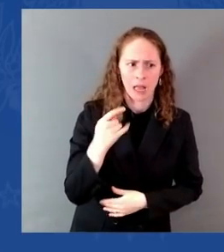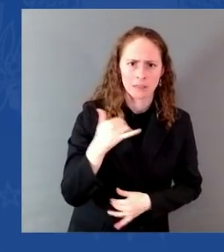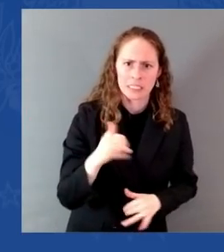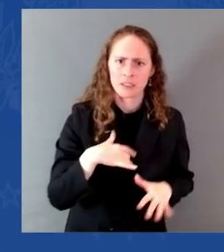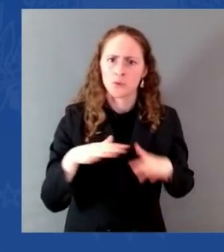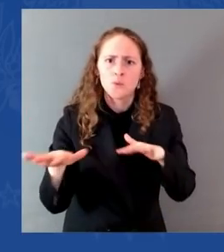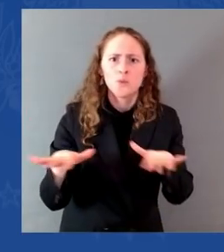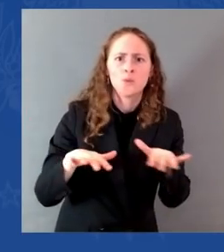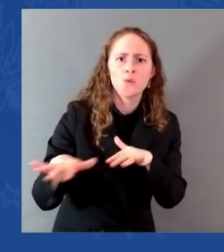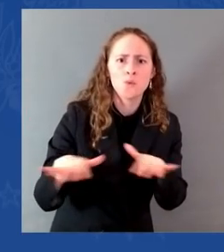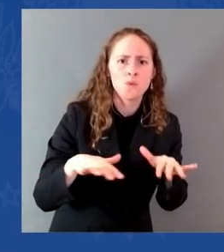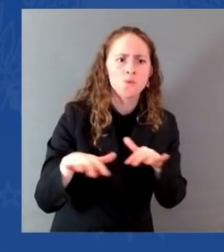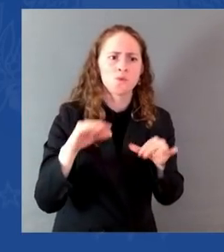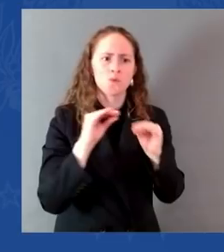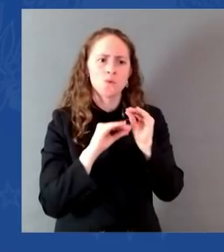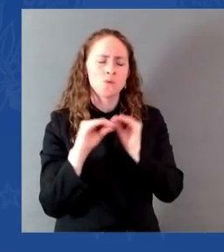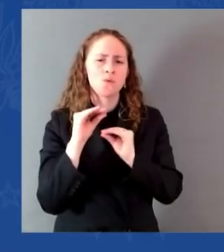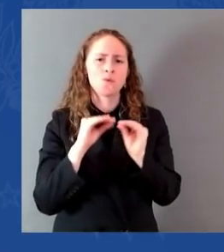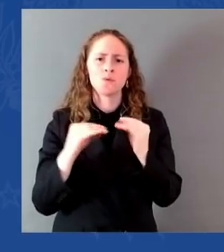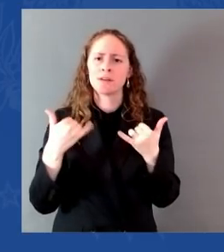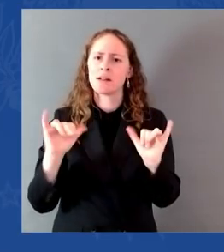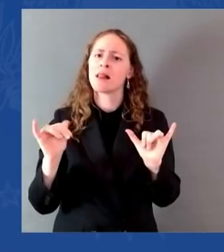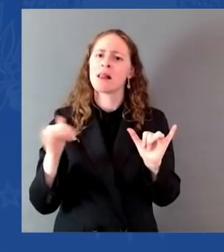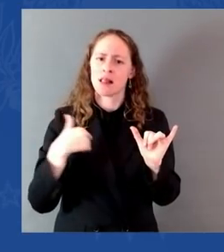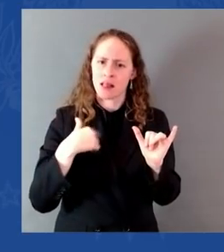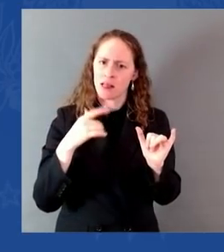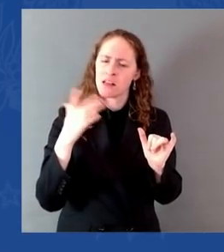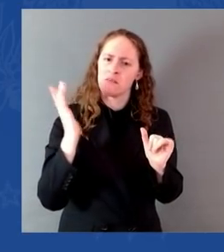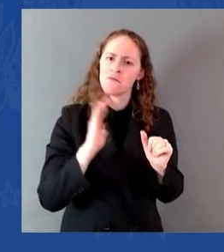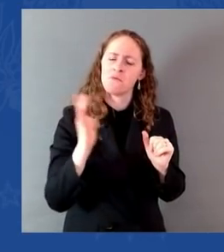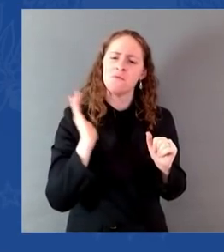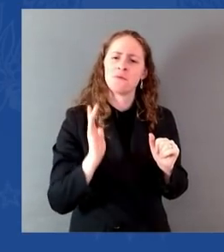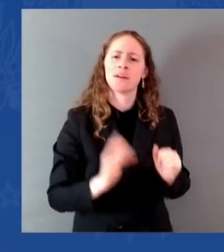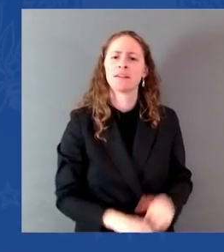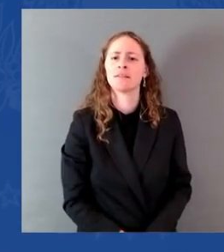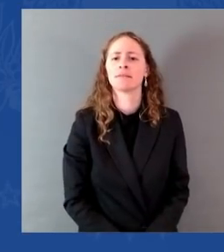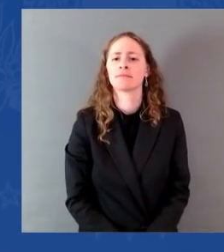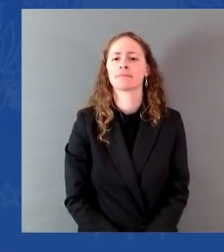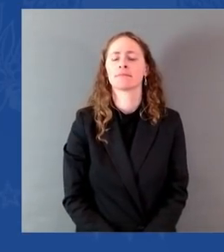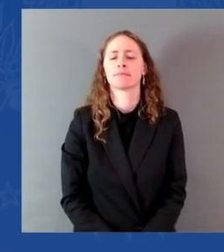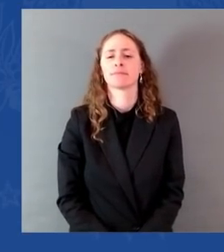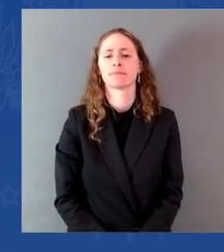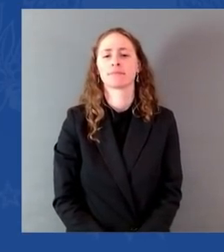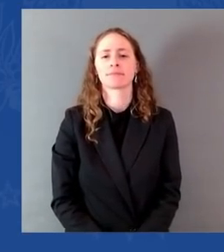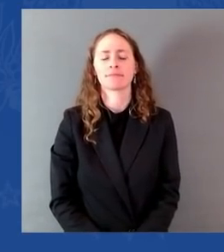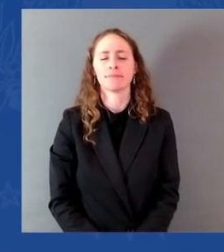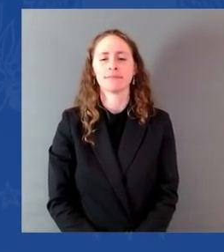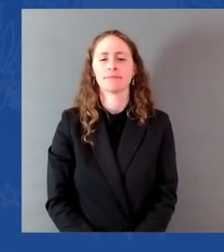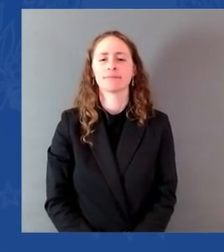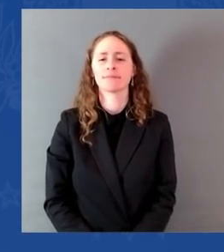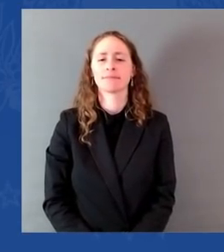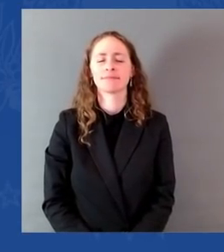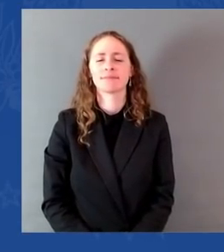We're going to make college more affordable. Right now, the cost of a two-year degree in Missouri is over $4,000 a year.